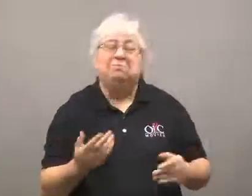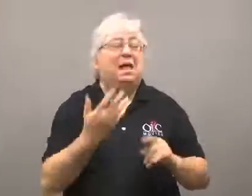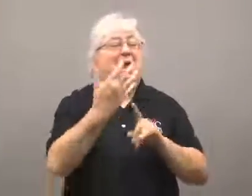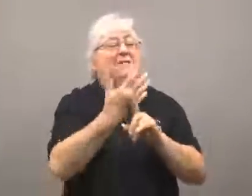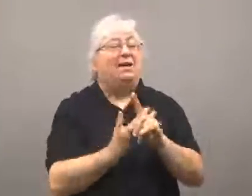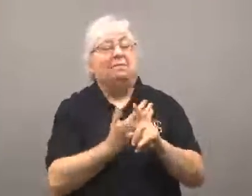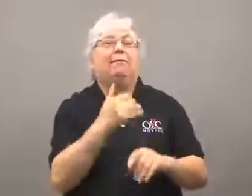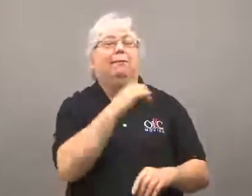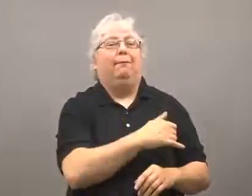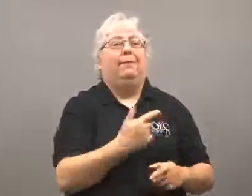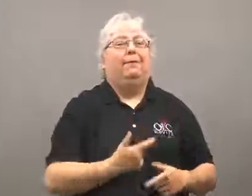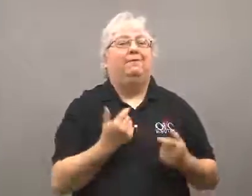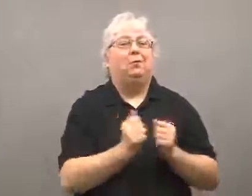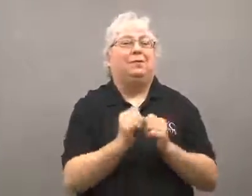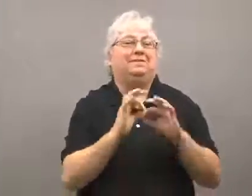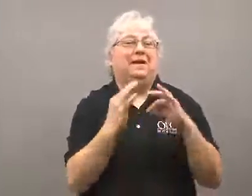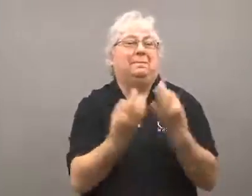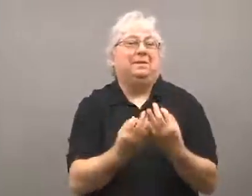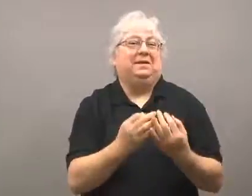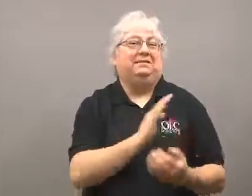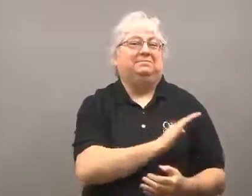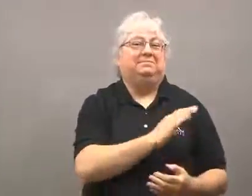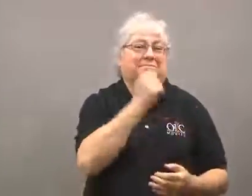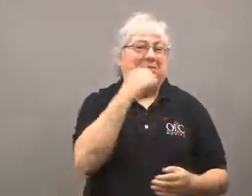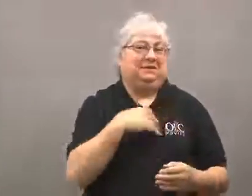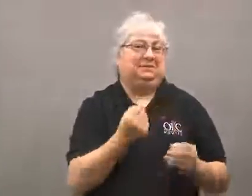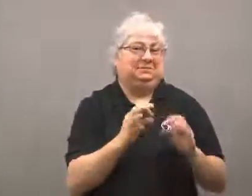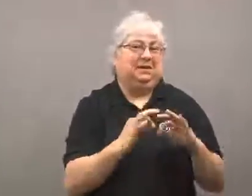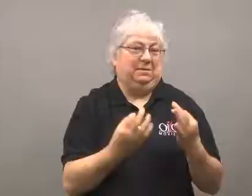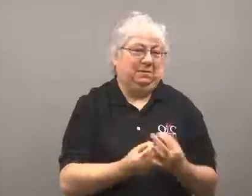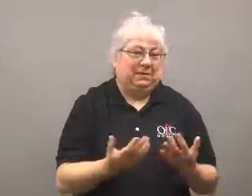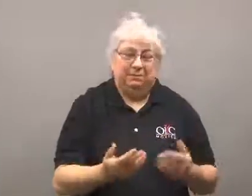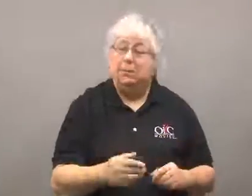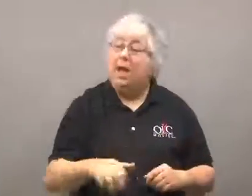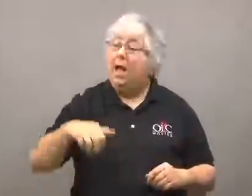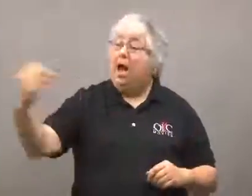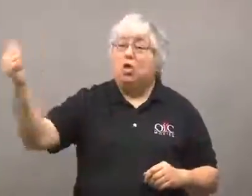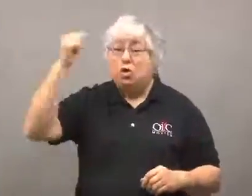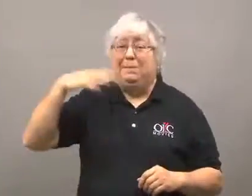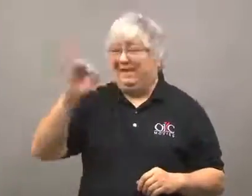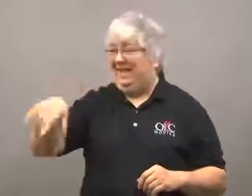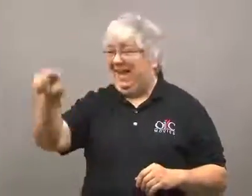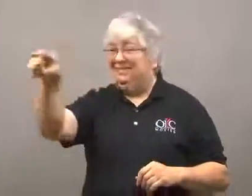They then lived with his family for five months.